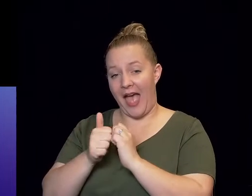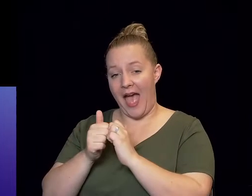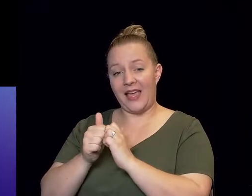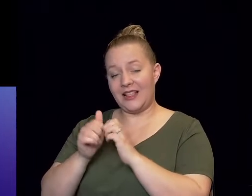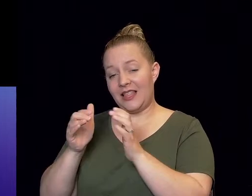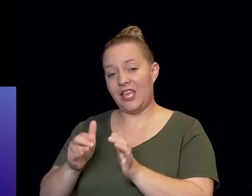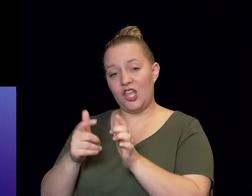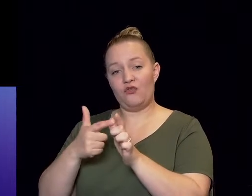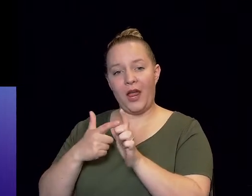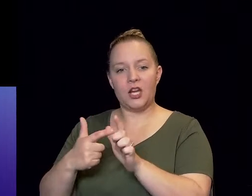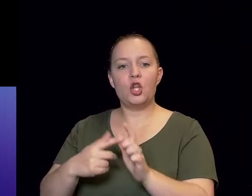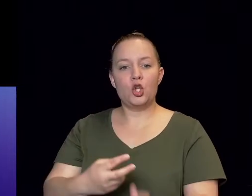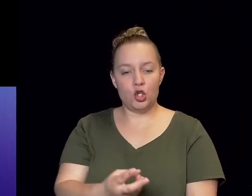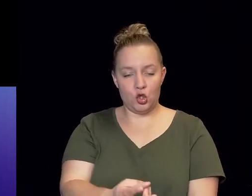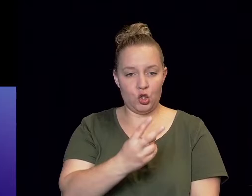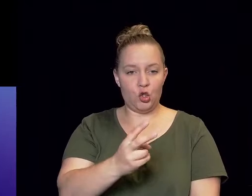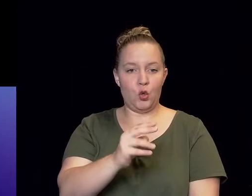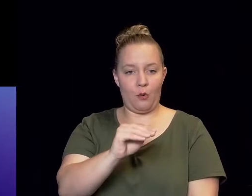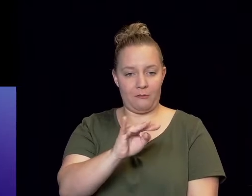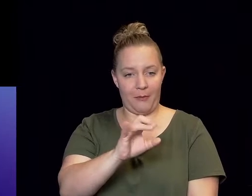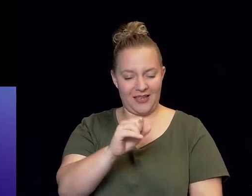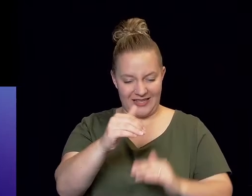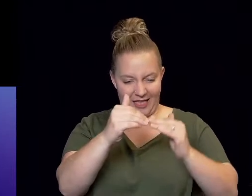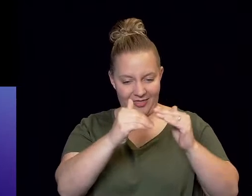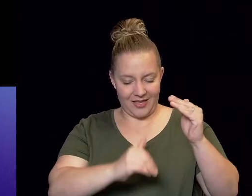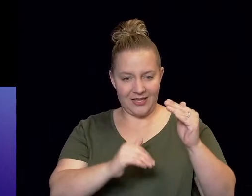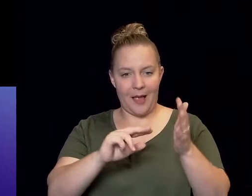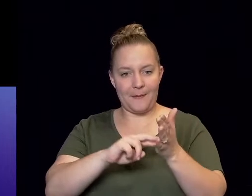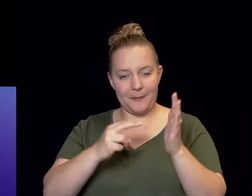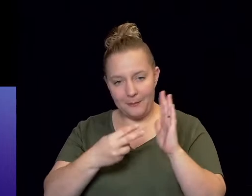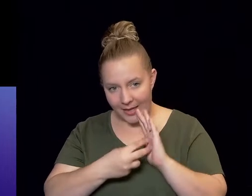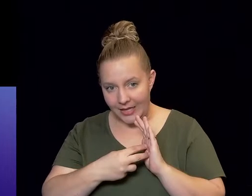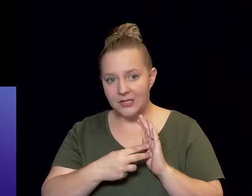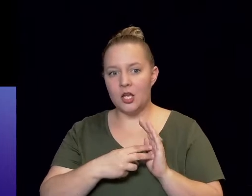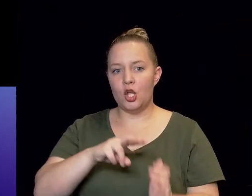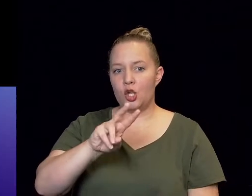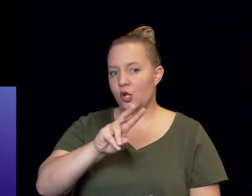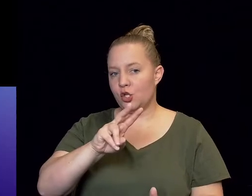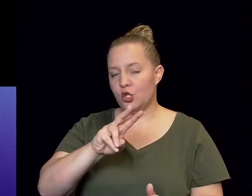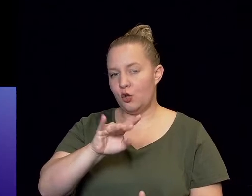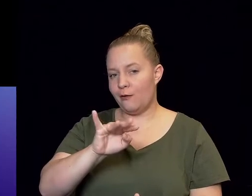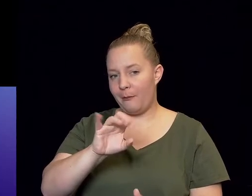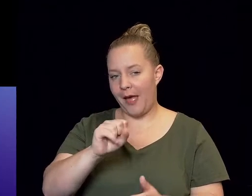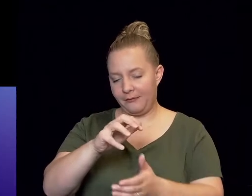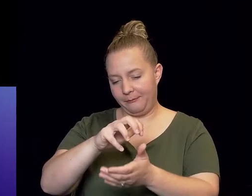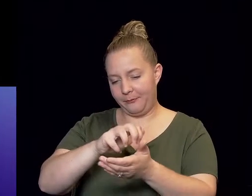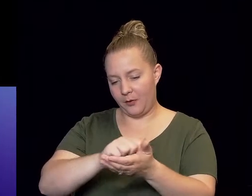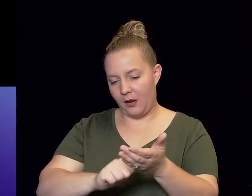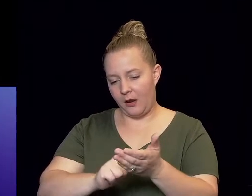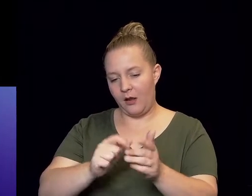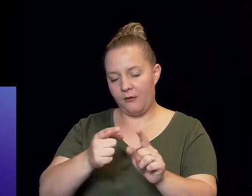less than, which means that I'm taking 2 miles away from some other term or some other number.